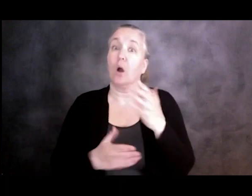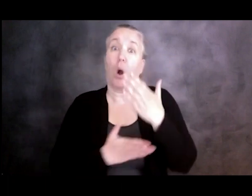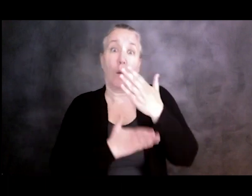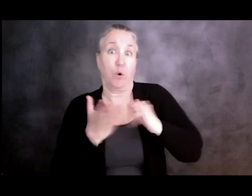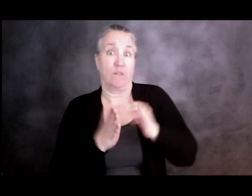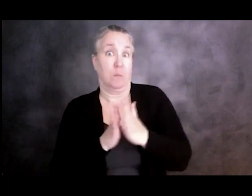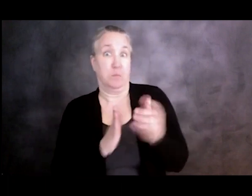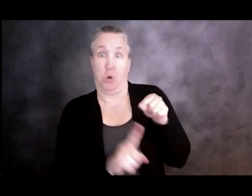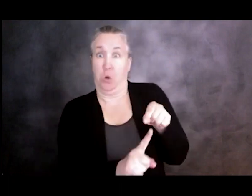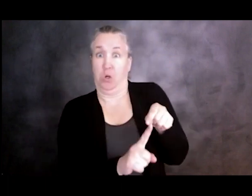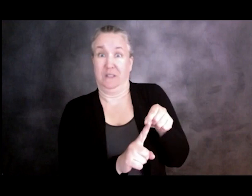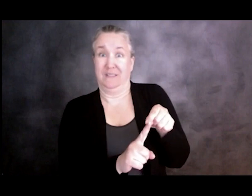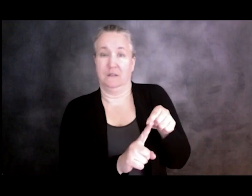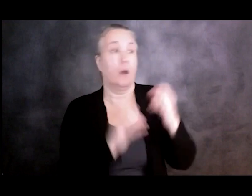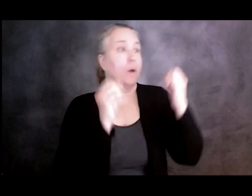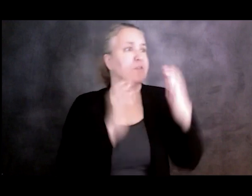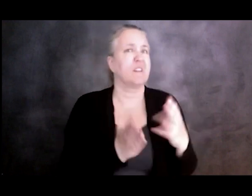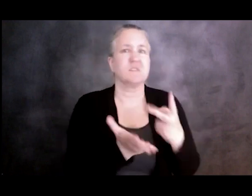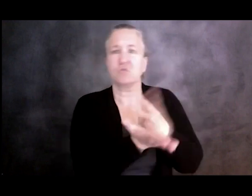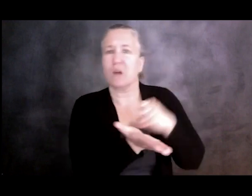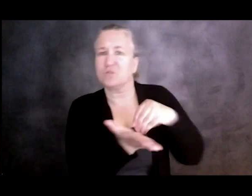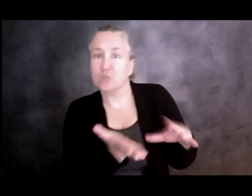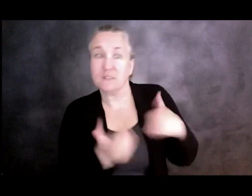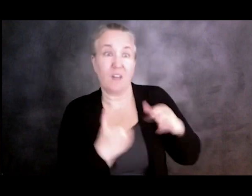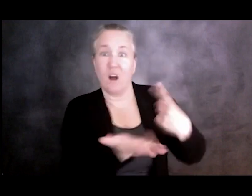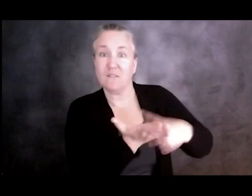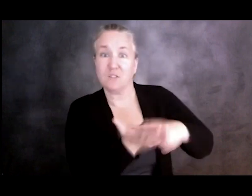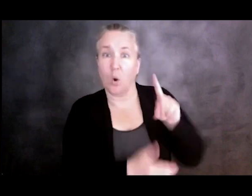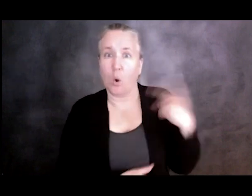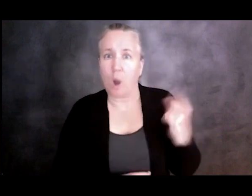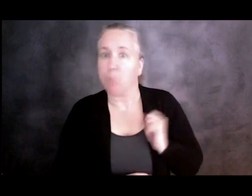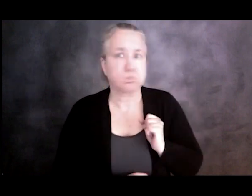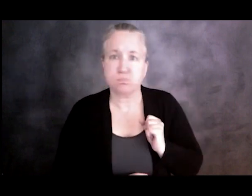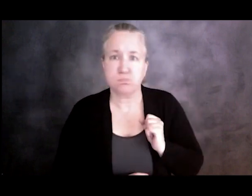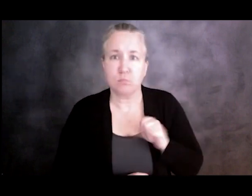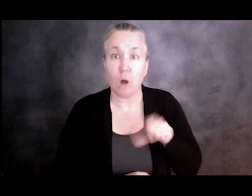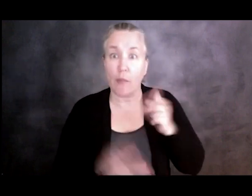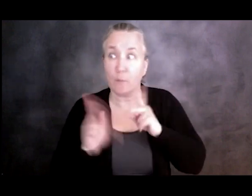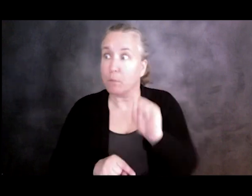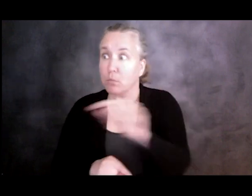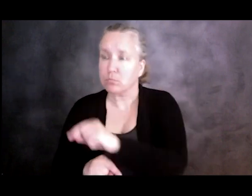is that it's not just professors and graduate students who have these conversations. Other people have these conversations.